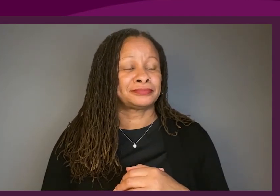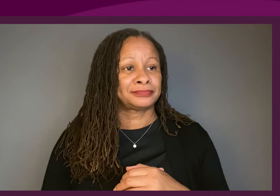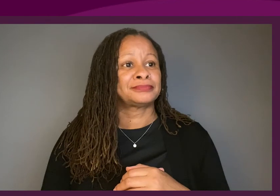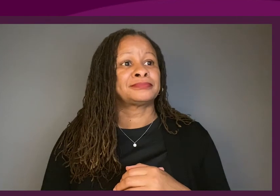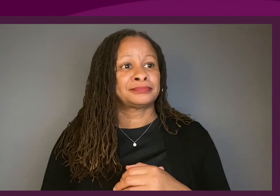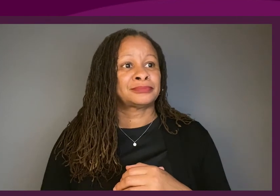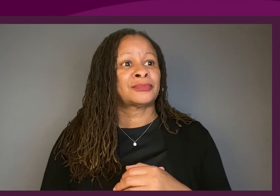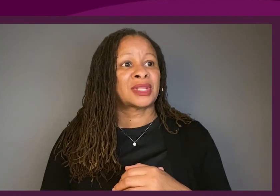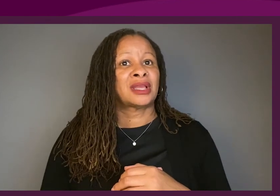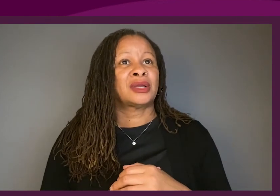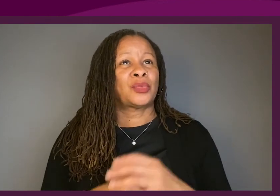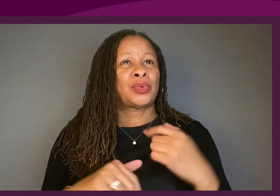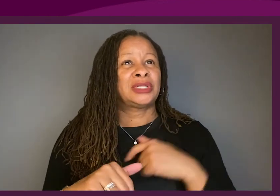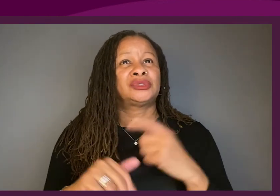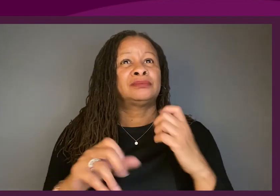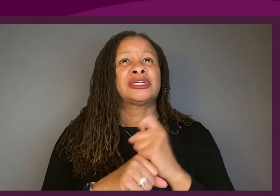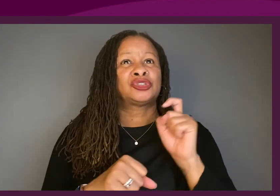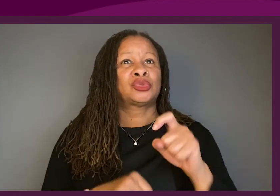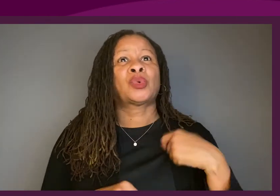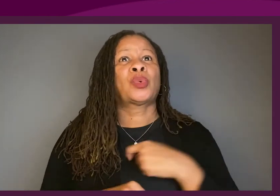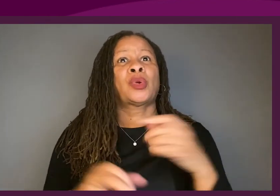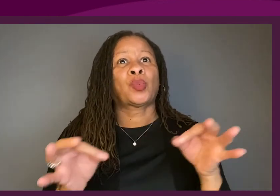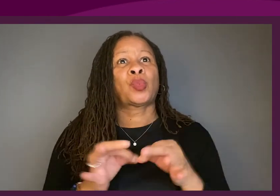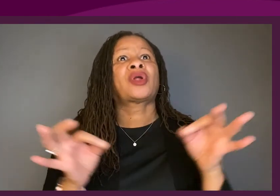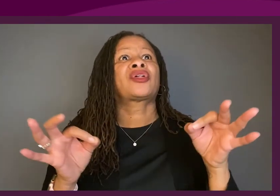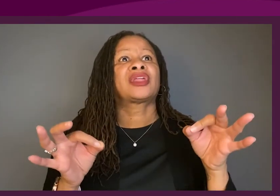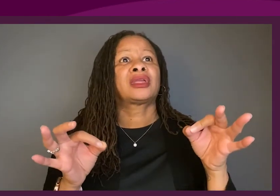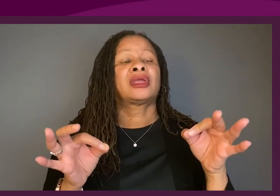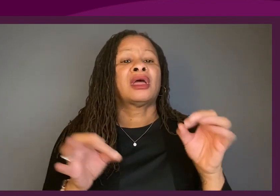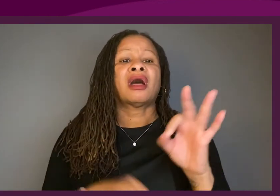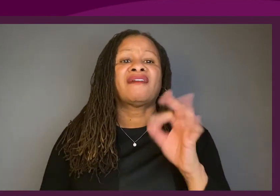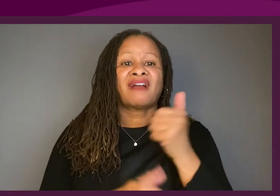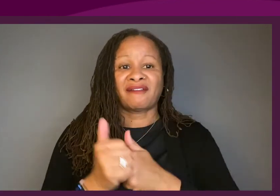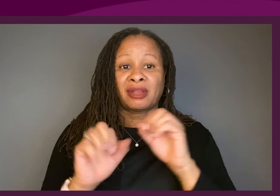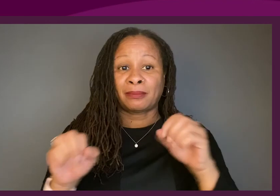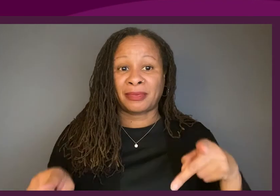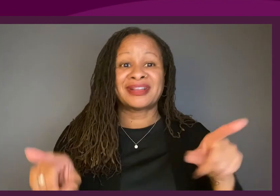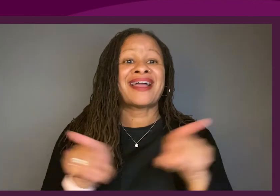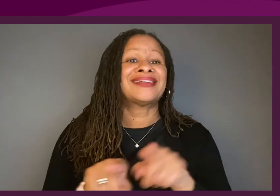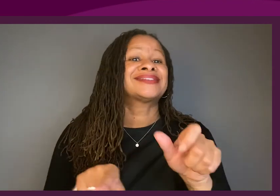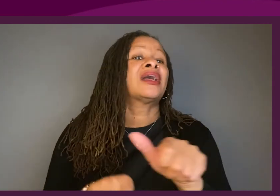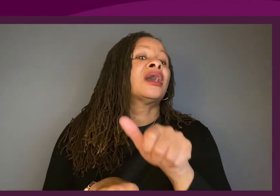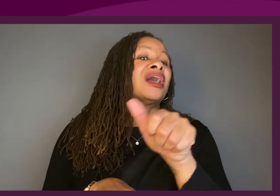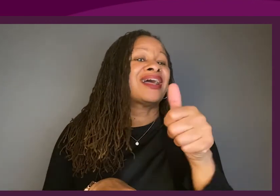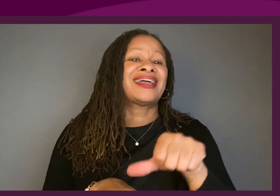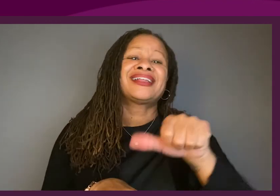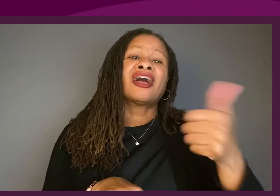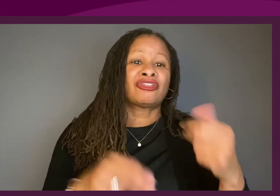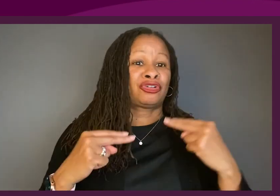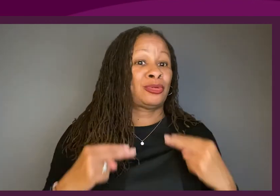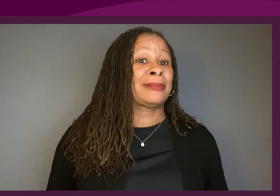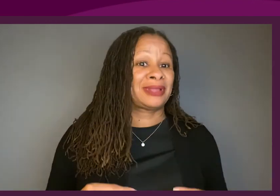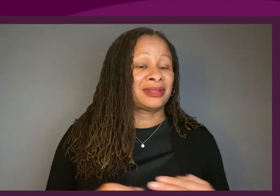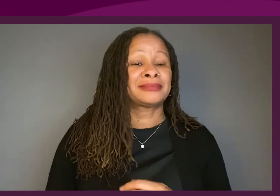the environment, the world that we live in is no longer one in which we have to try and